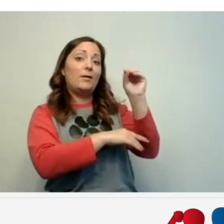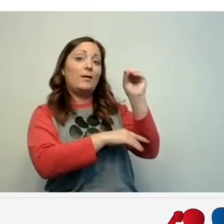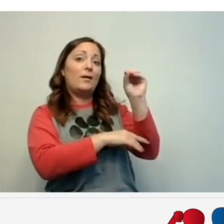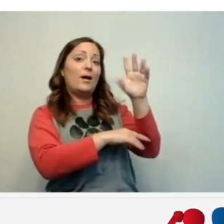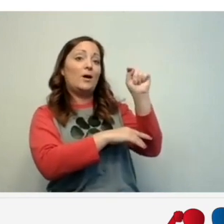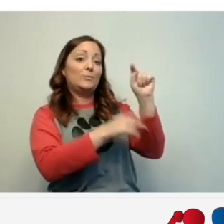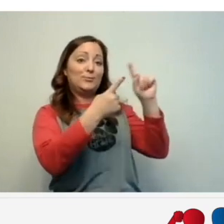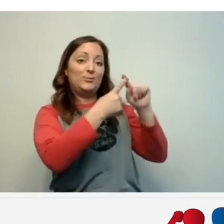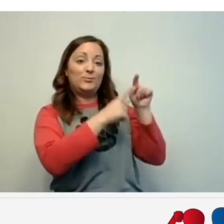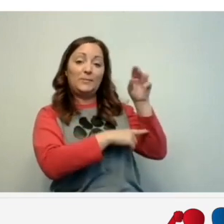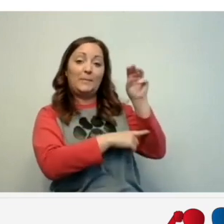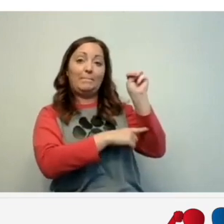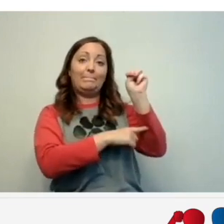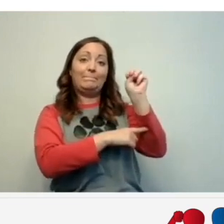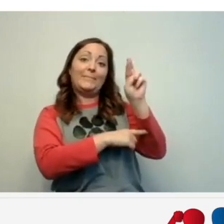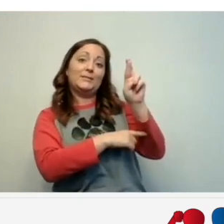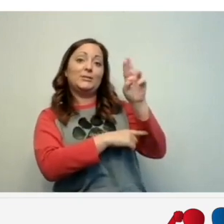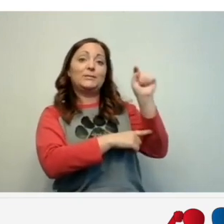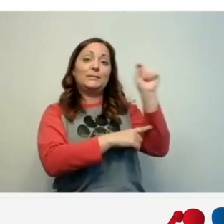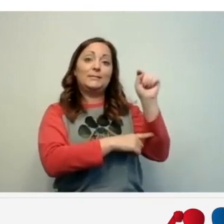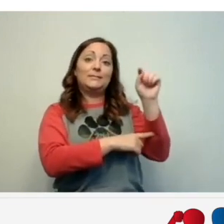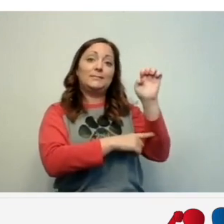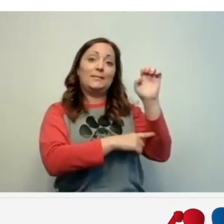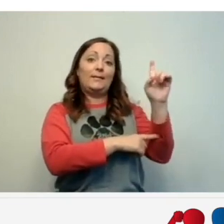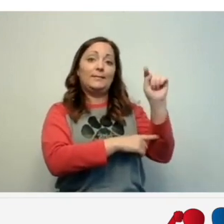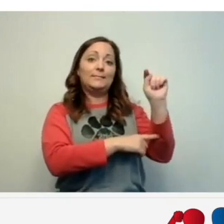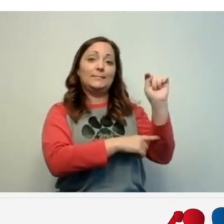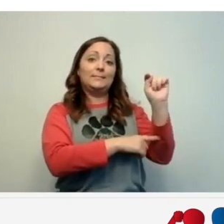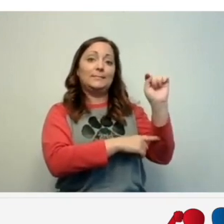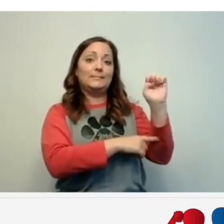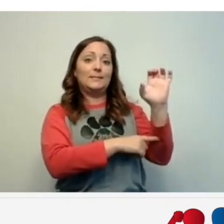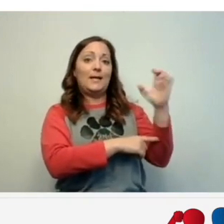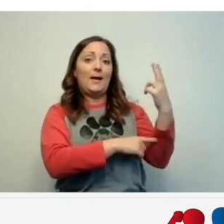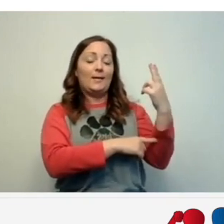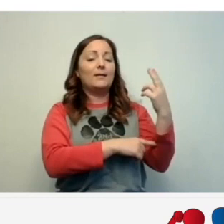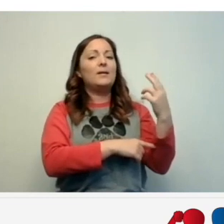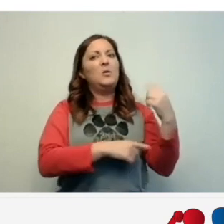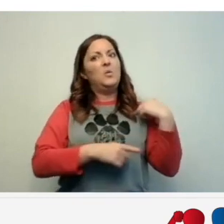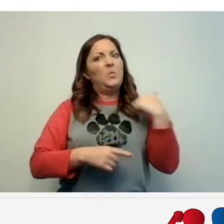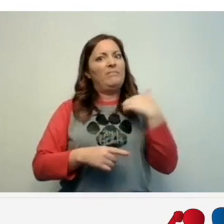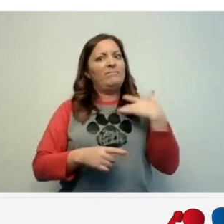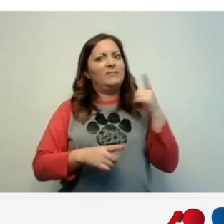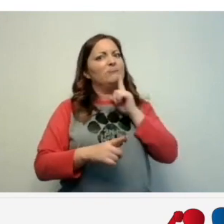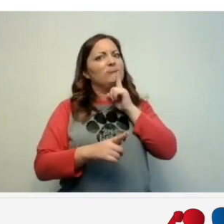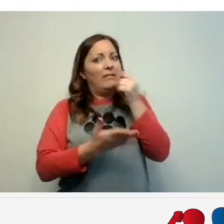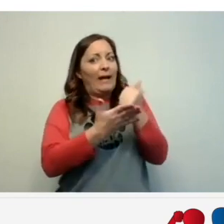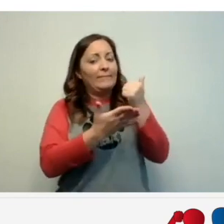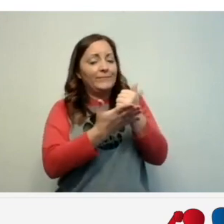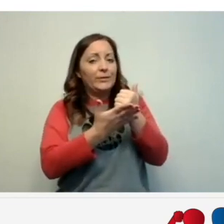We'd like to give a special shout out to Mr. T's EdTech.